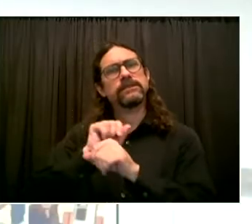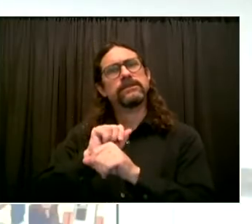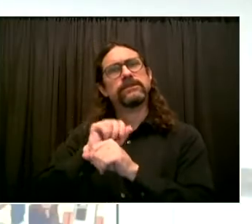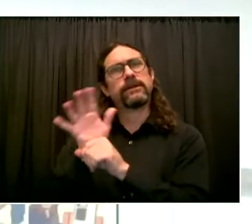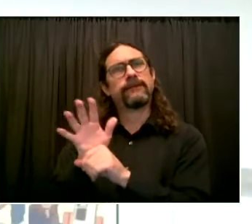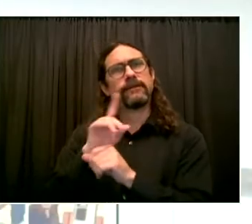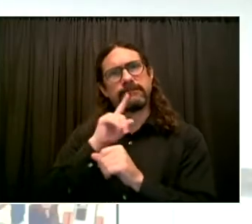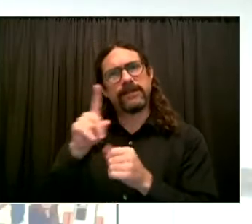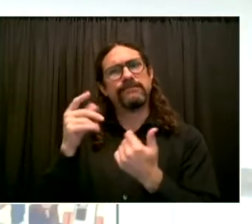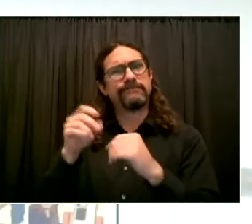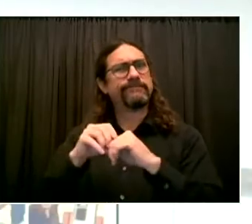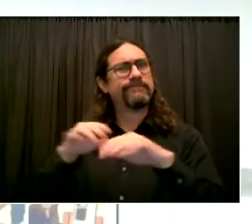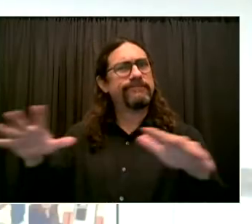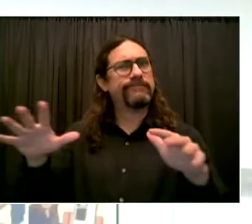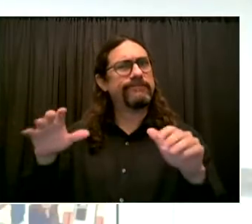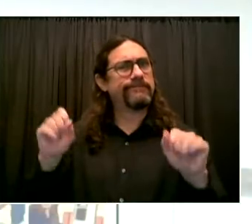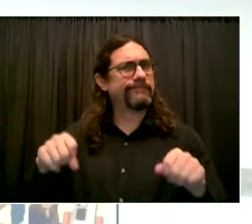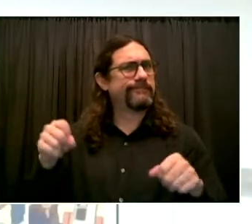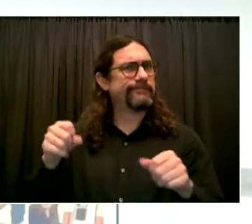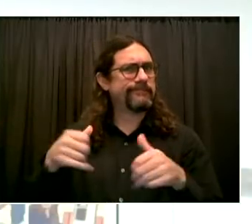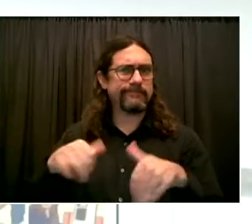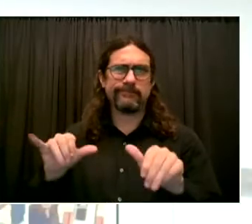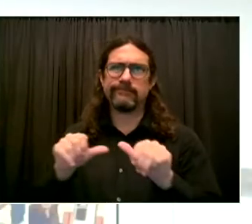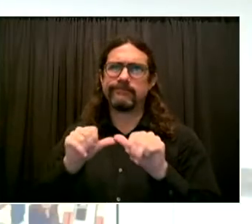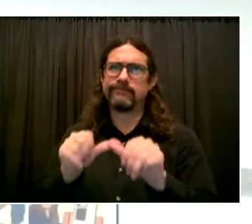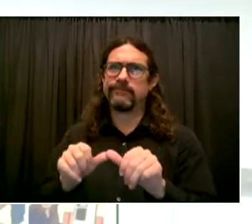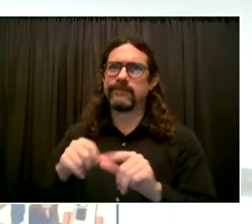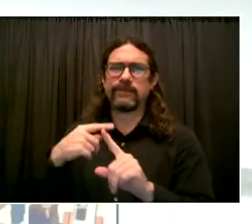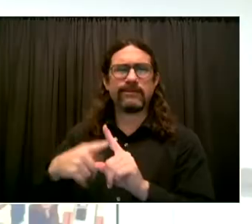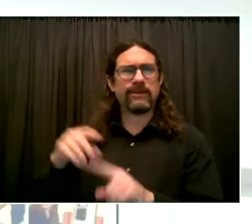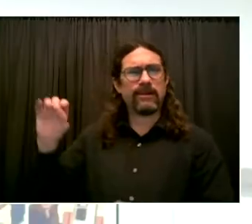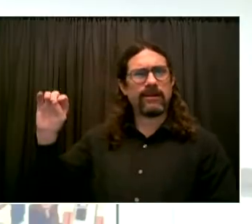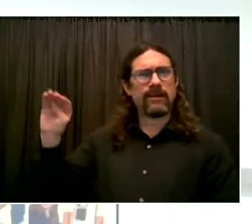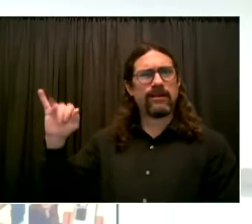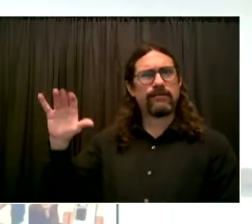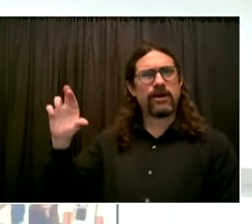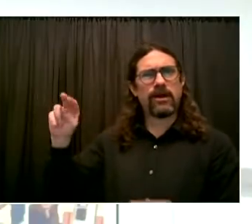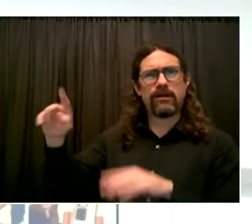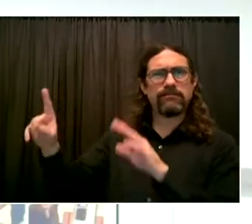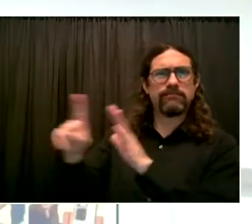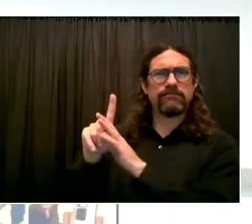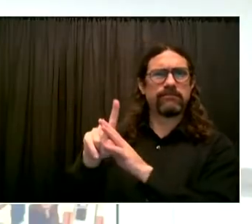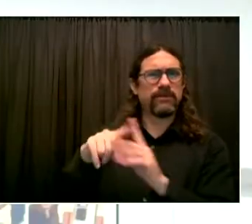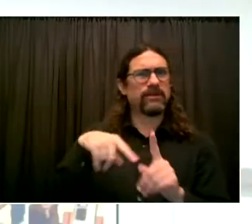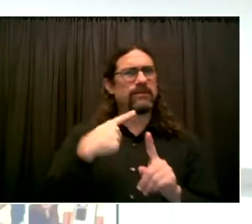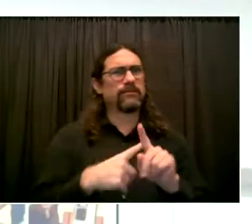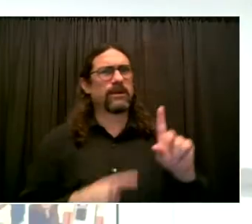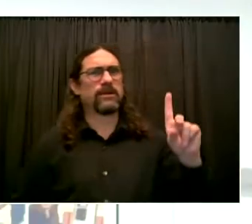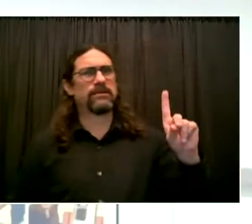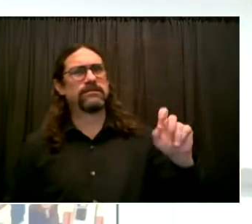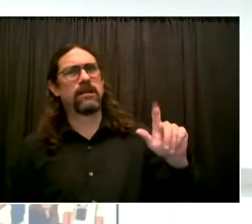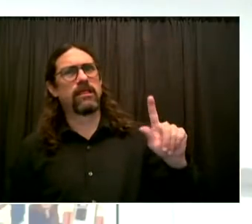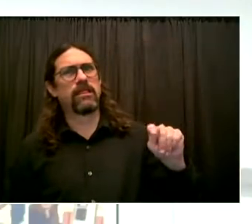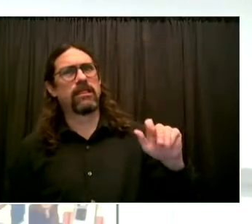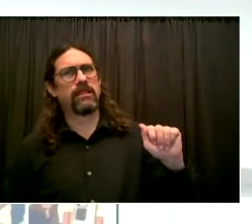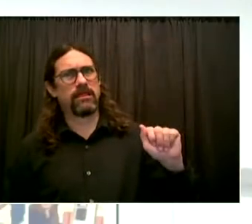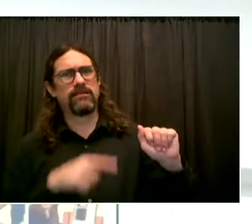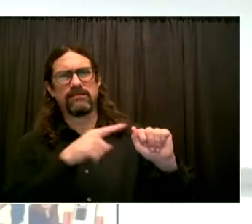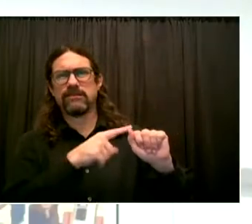TRANSMISOSIN INCREASES. EVEN BEFORE OMICRON BECOMES MORE COMMON WE HAVE SEEN MORE CASE NUMBERS GROW IN RECENT WEEKS